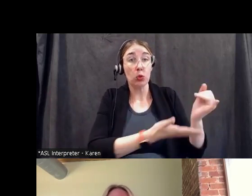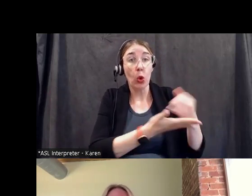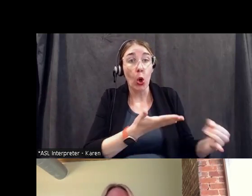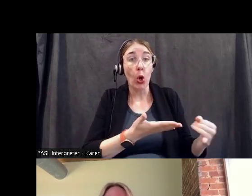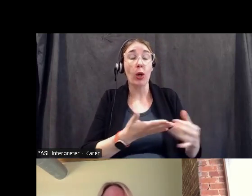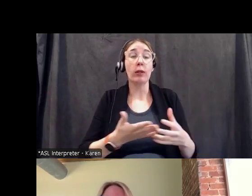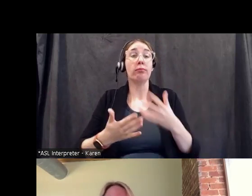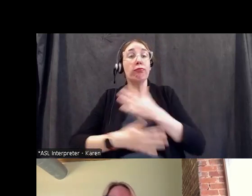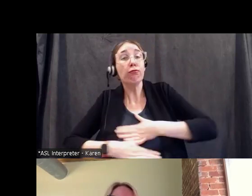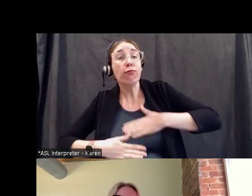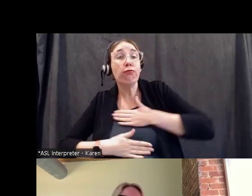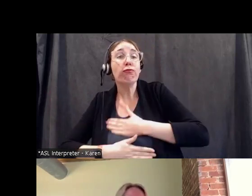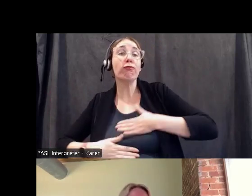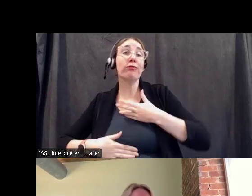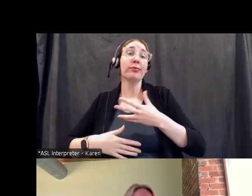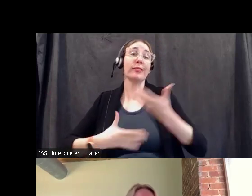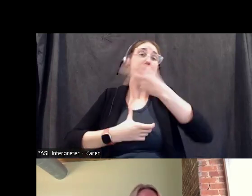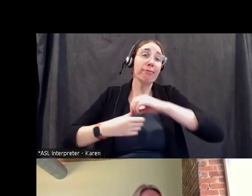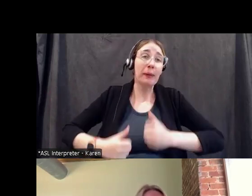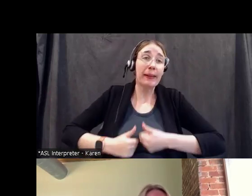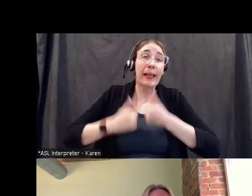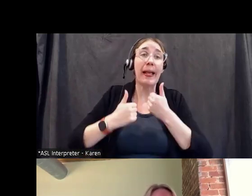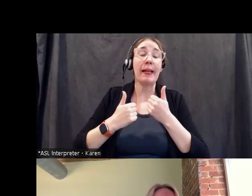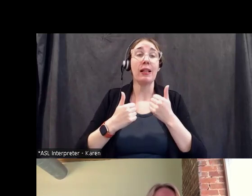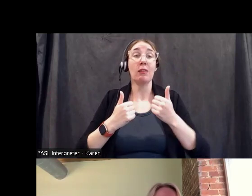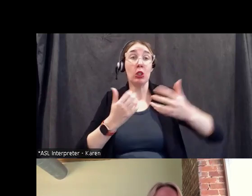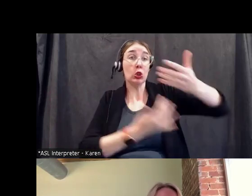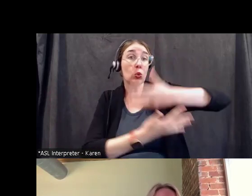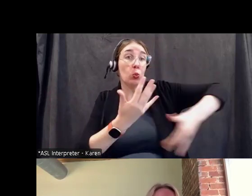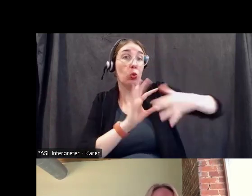it's a way of life, so a very big social connection, I think we saw a lot of that,